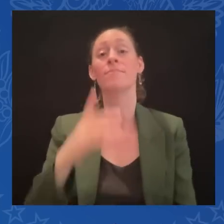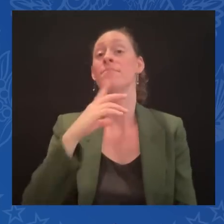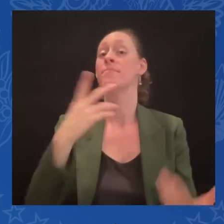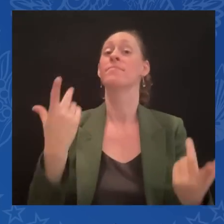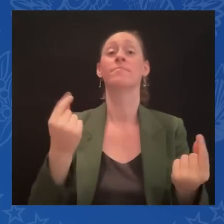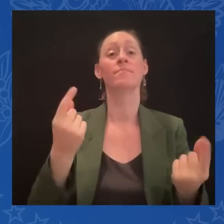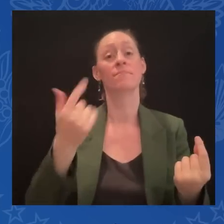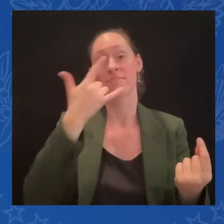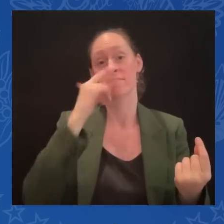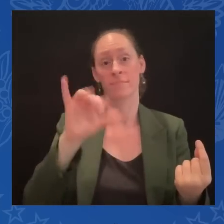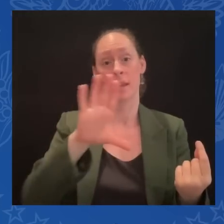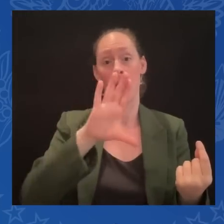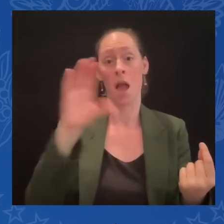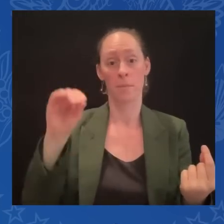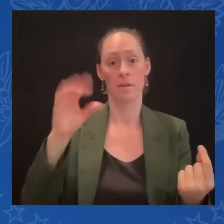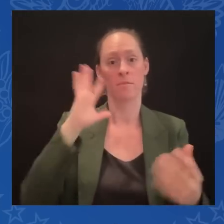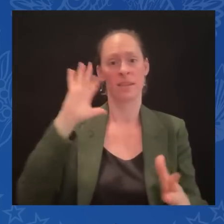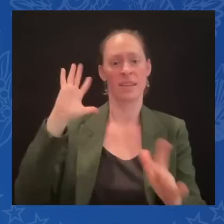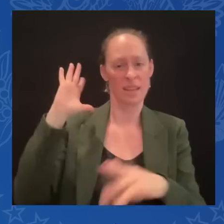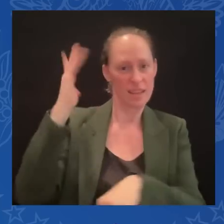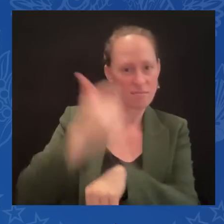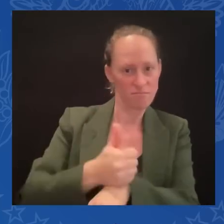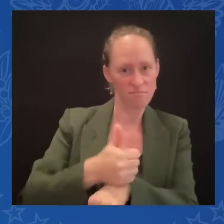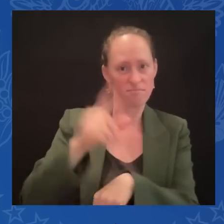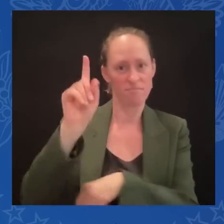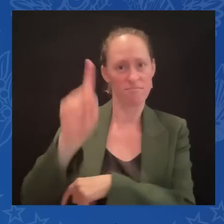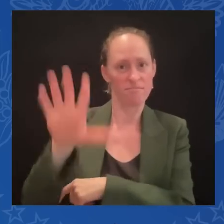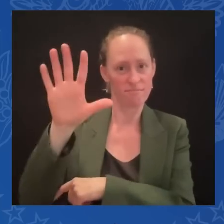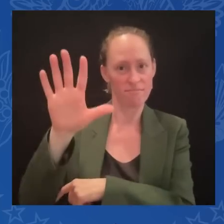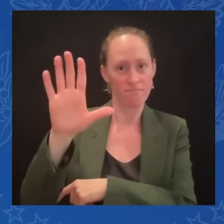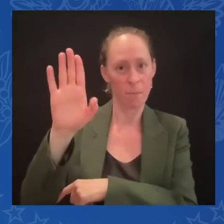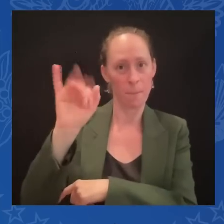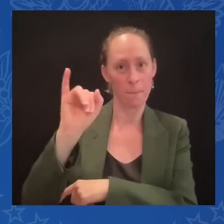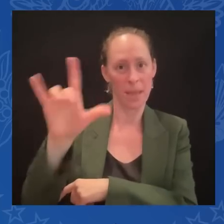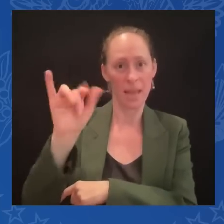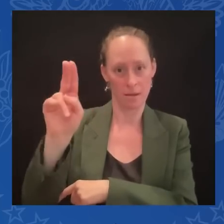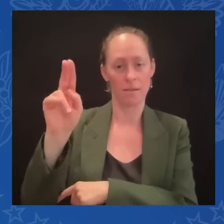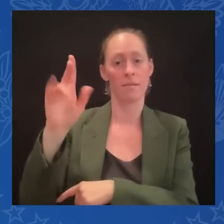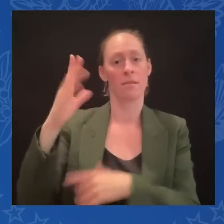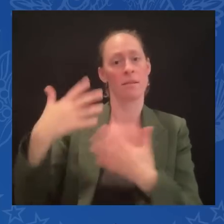That's -- not only will create 3,000 -- 300 permanent jobs, but it'll left up a whole community --